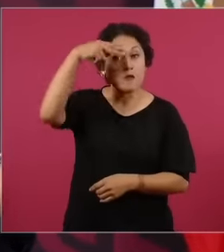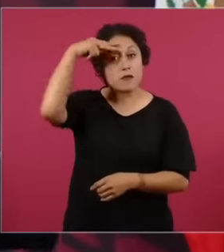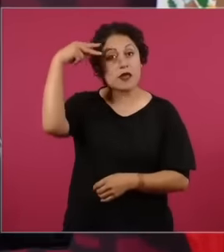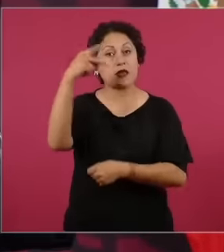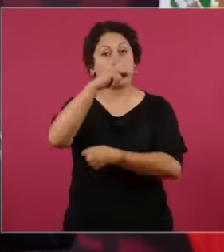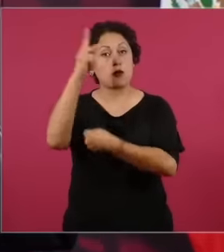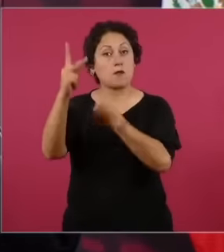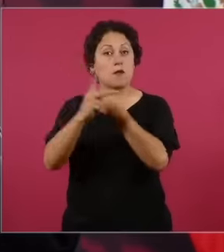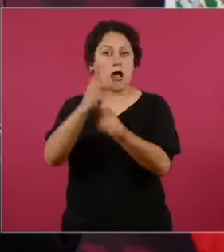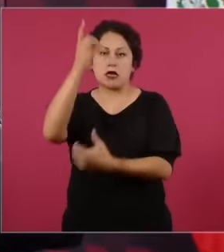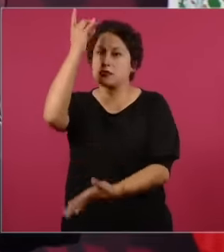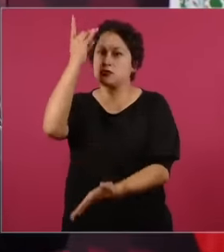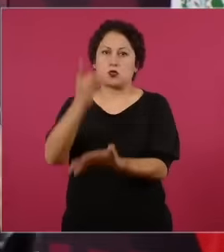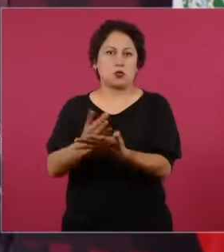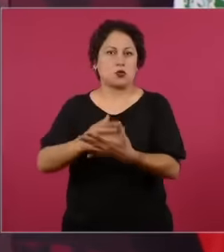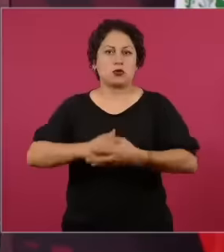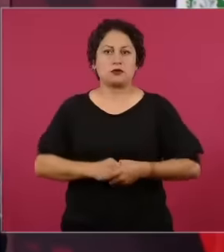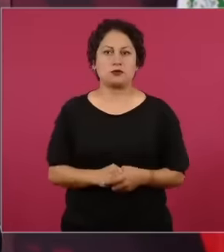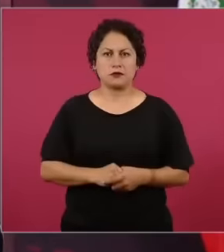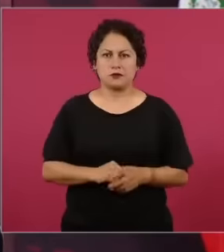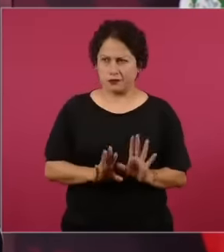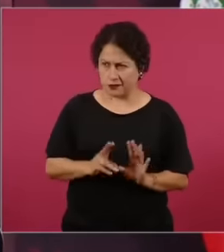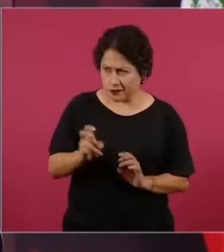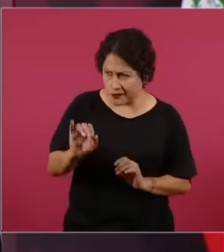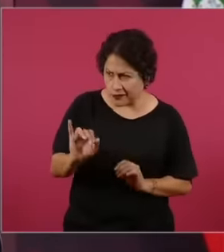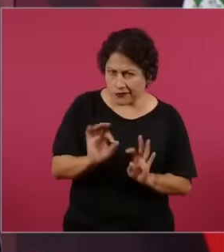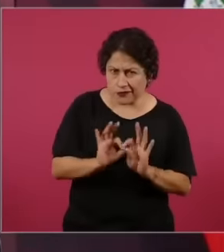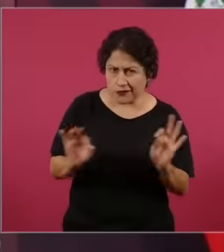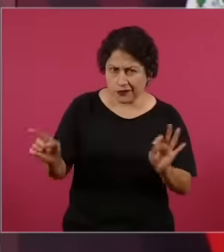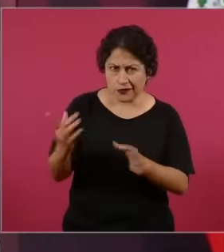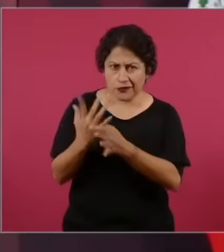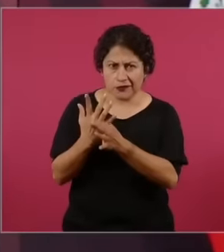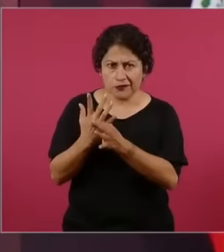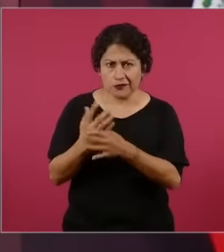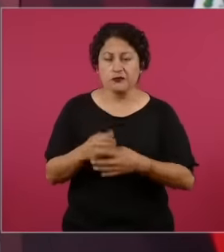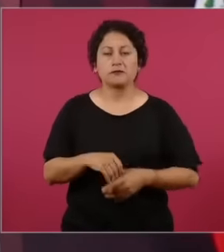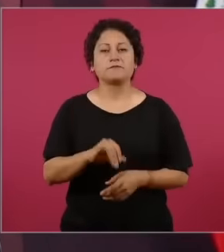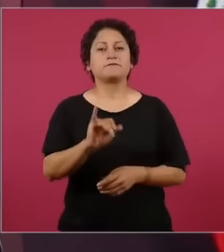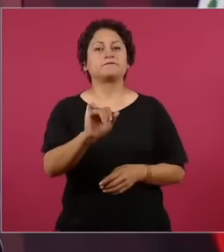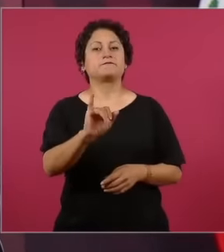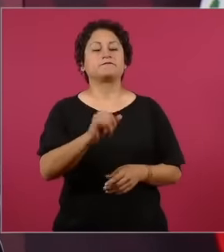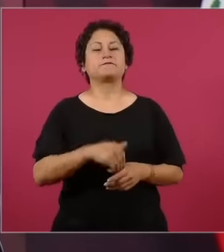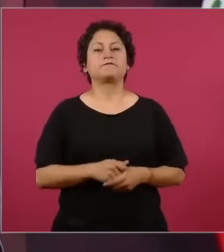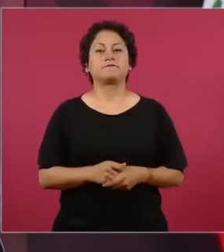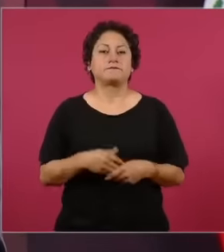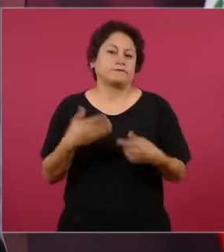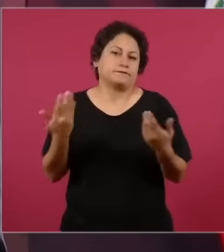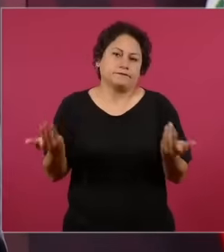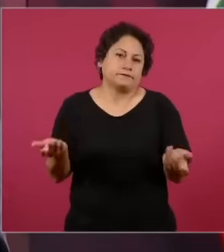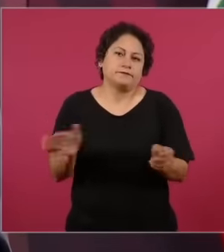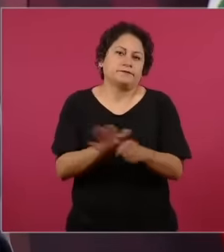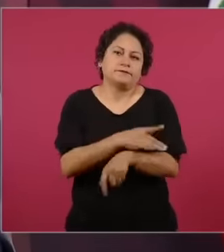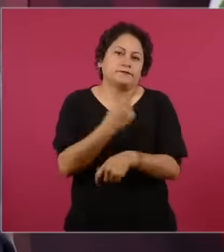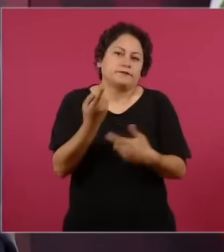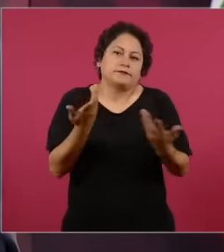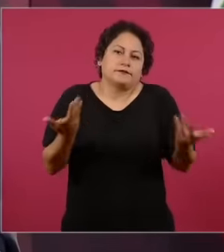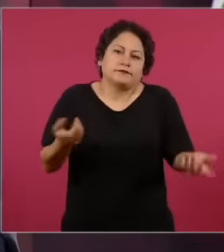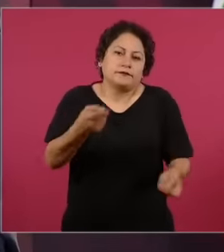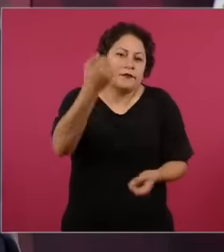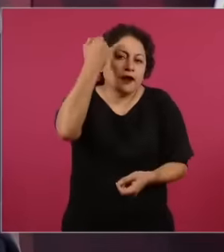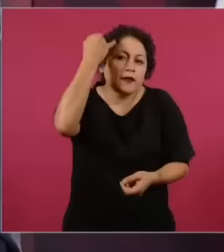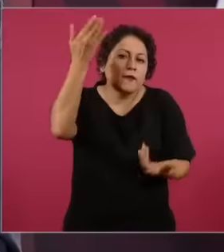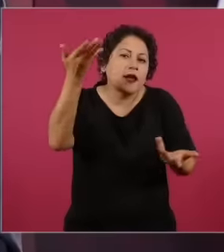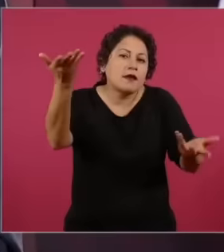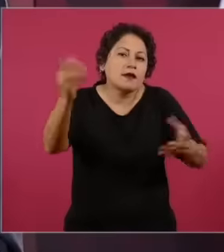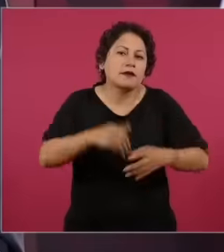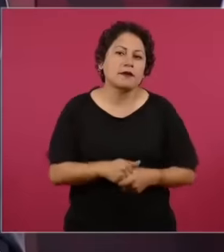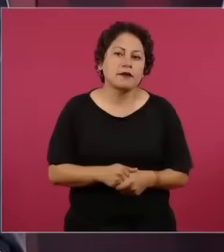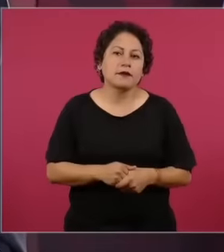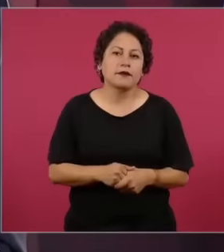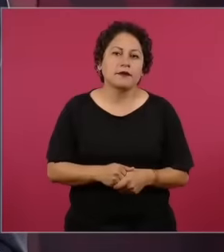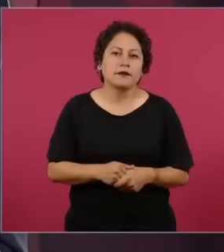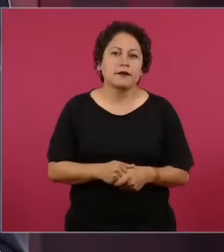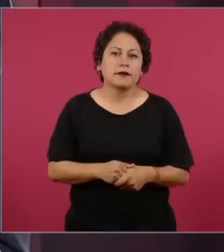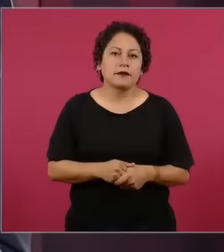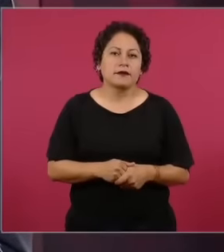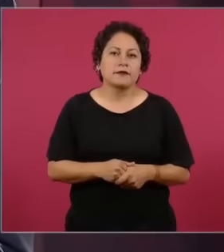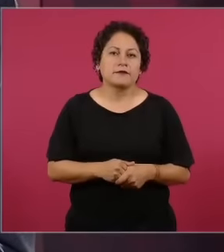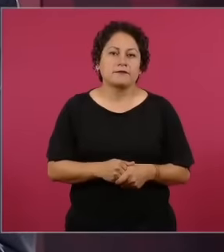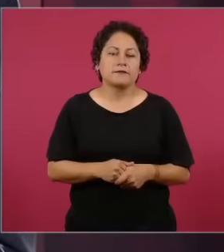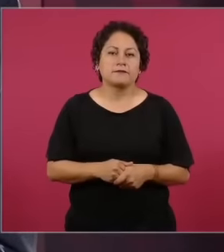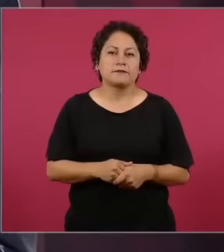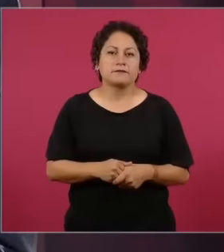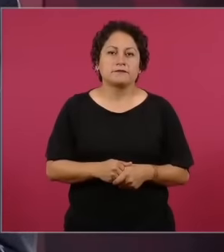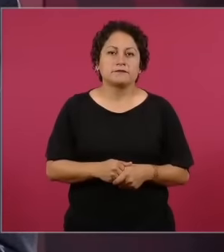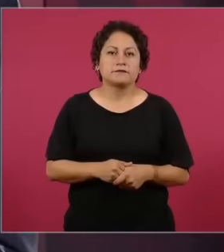No, yes, because now, imagine. We are going to debate this